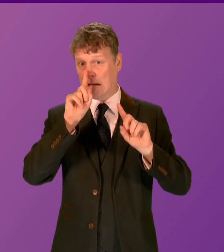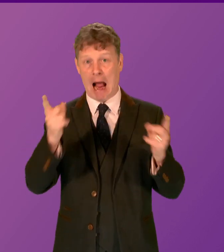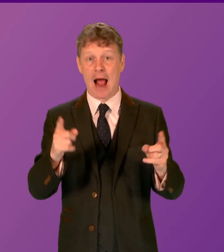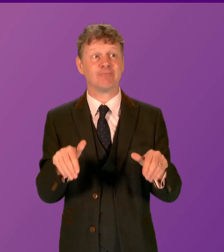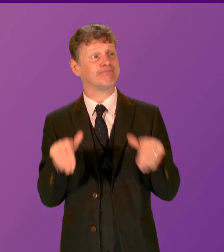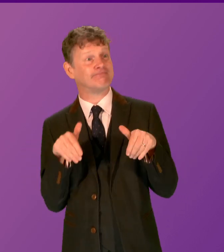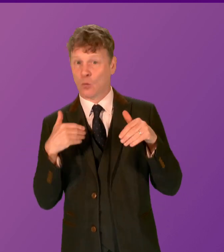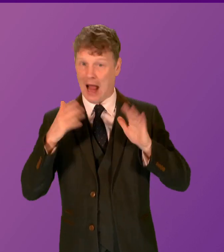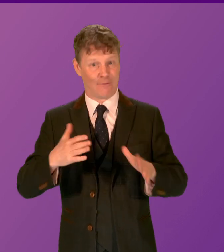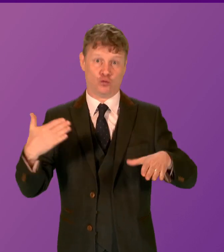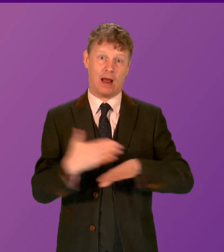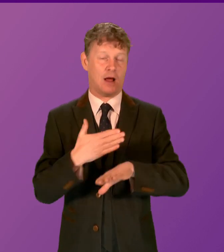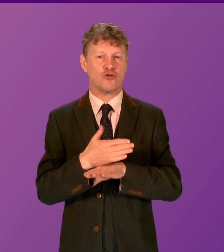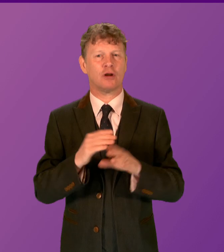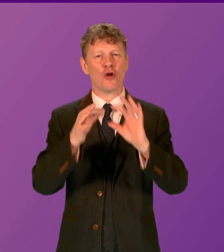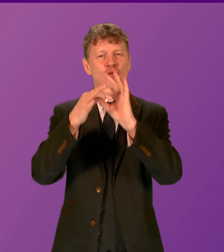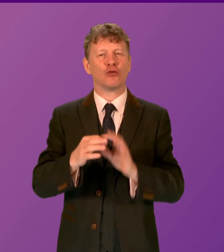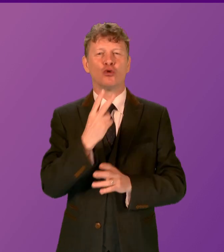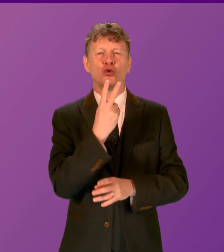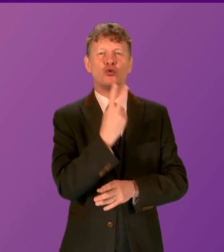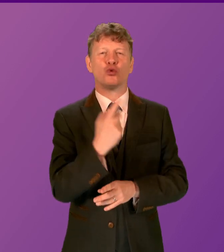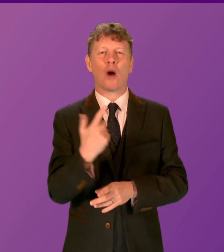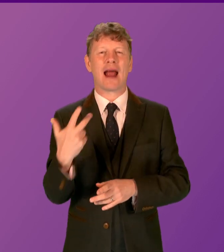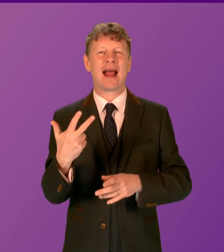Douglas Ross raises an important issue in relation to 218.